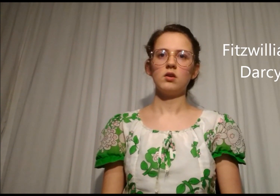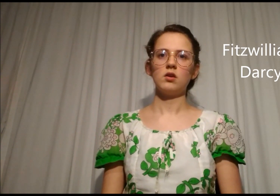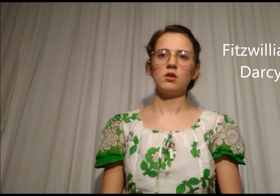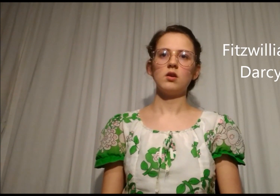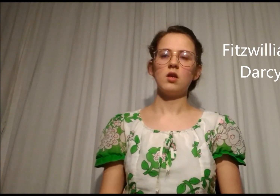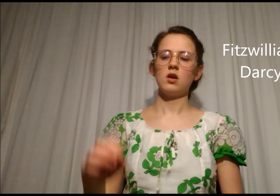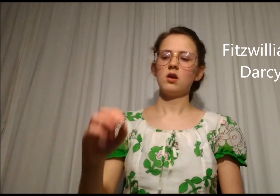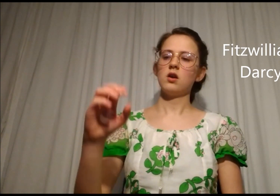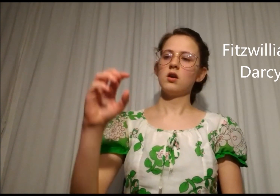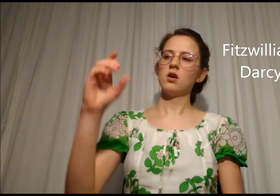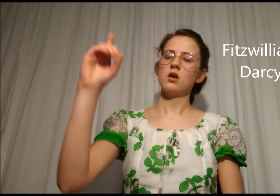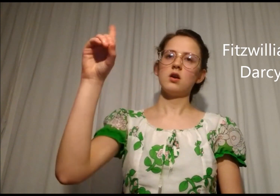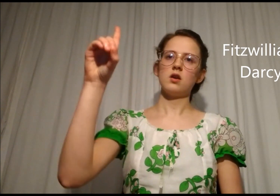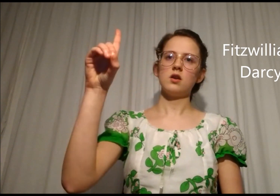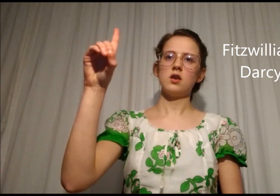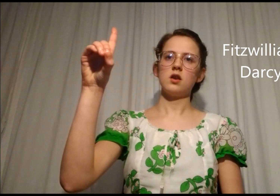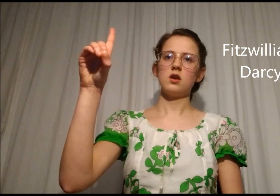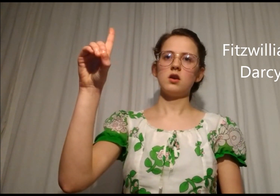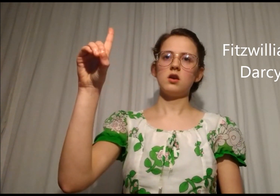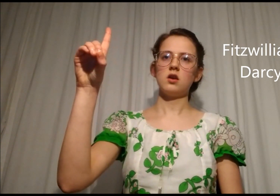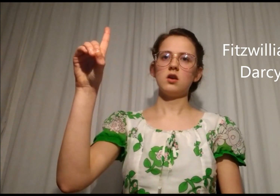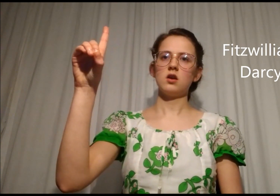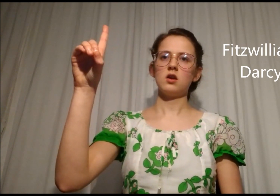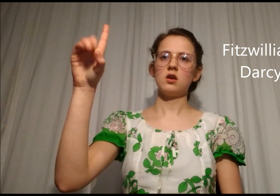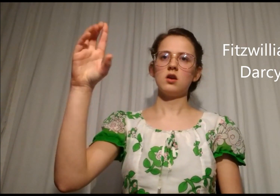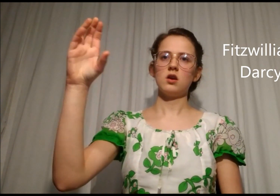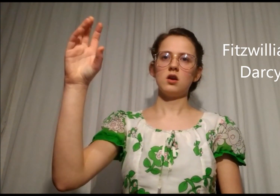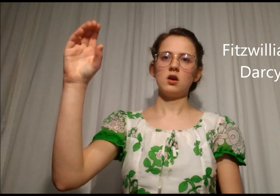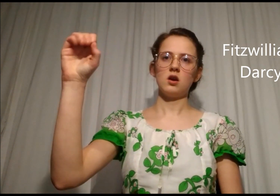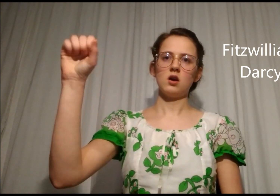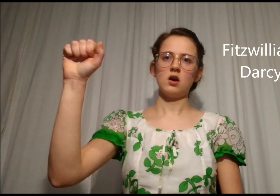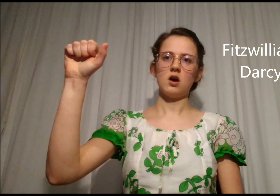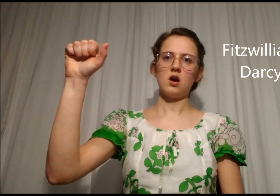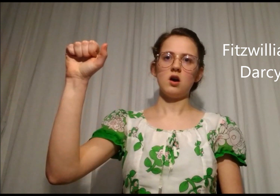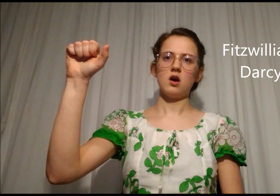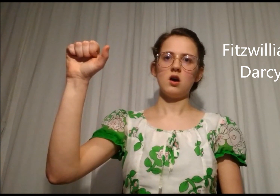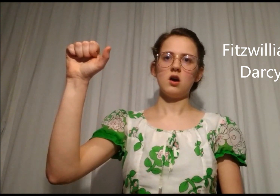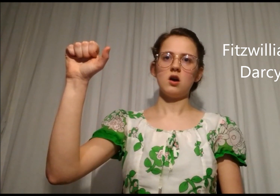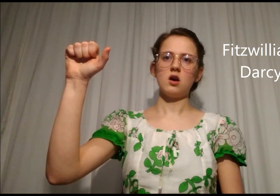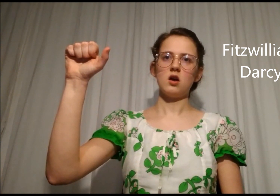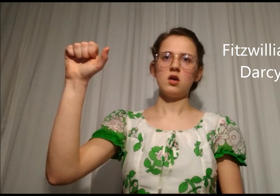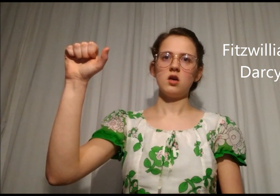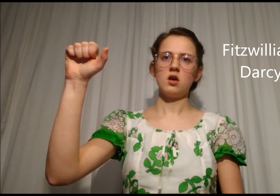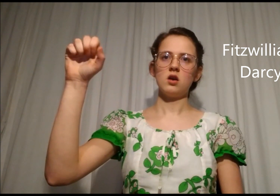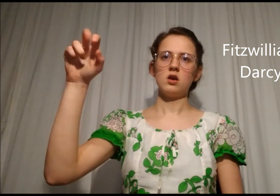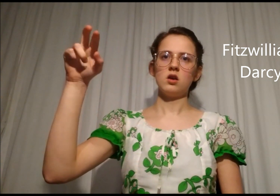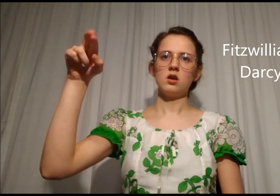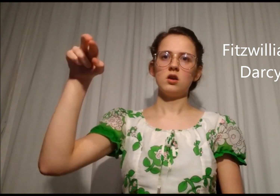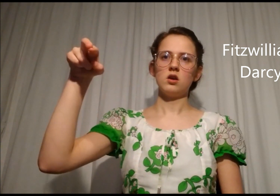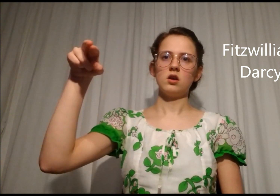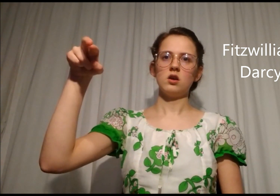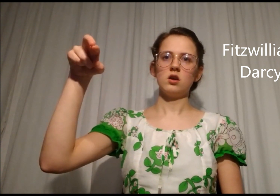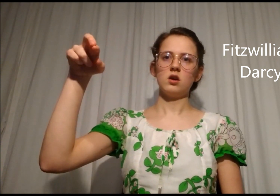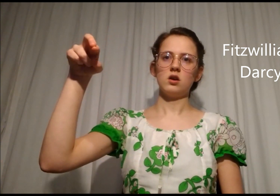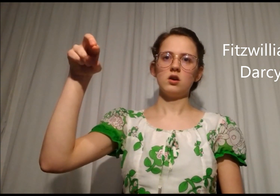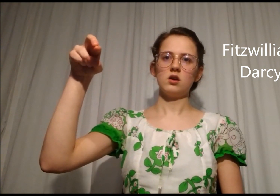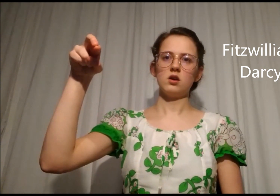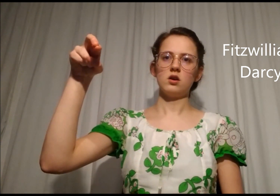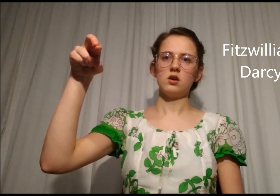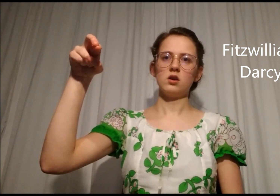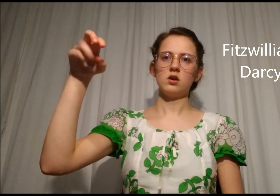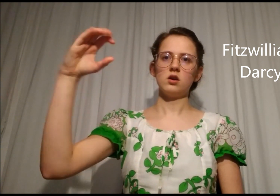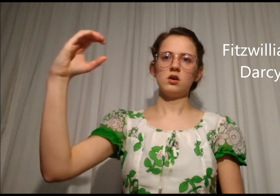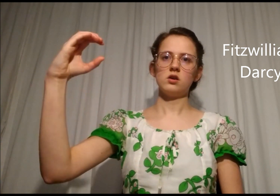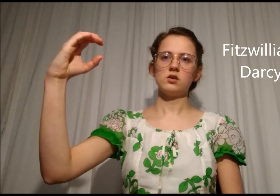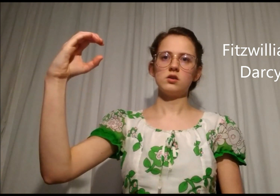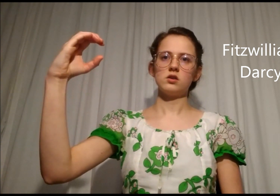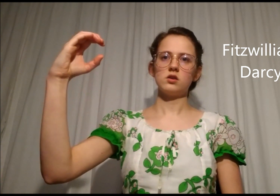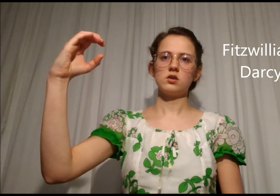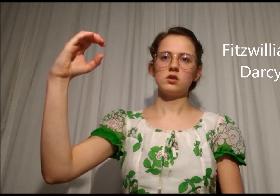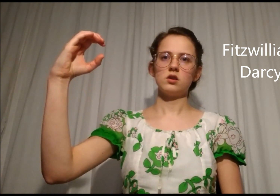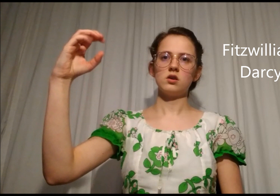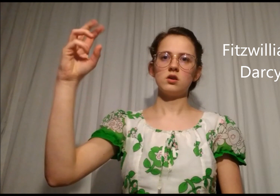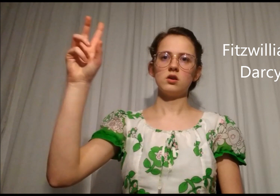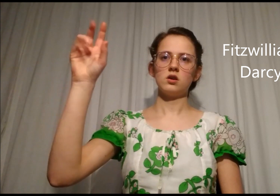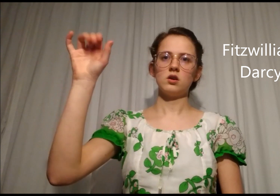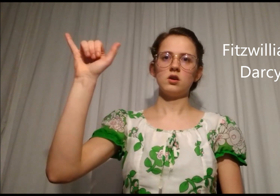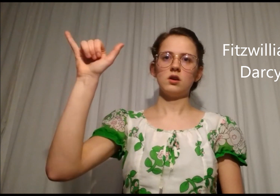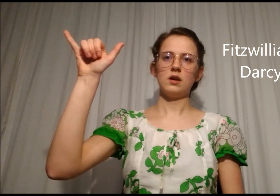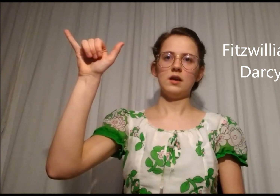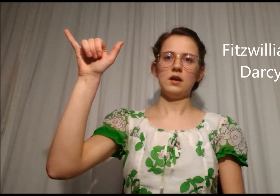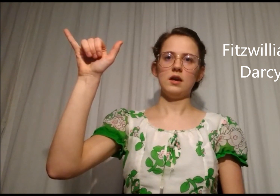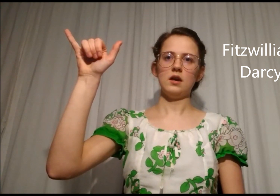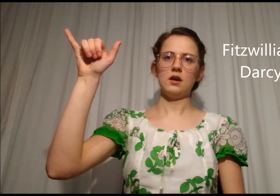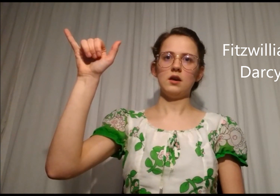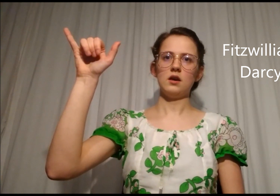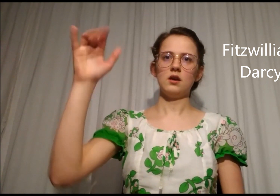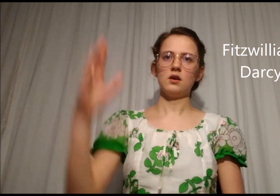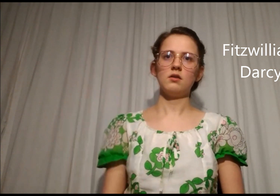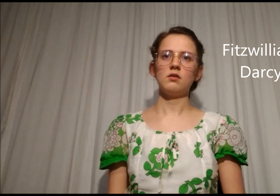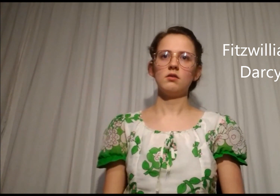D-A-R-C-Y